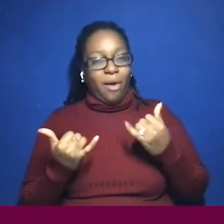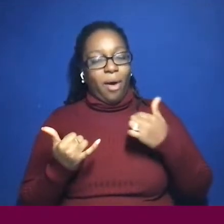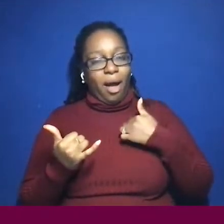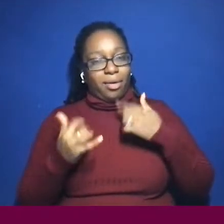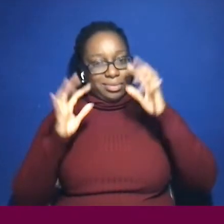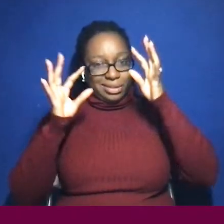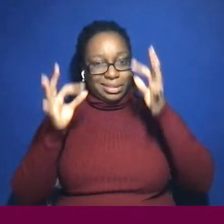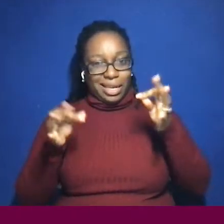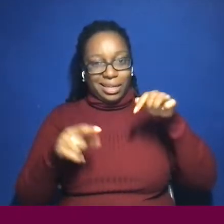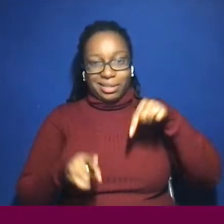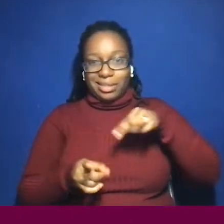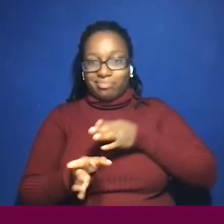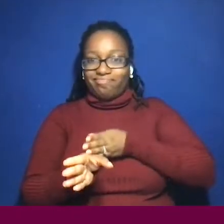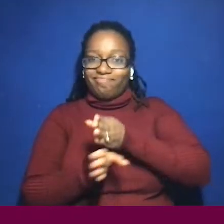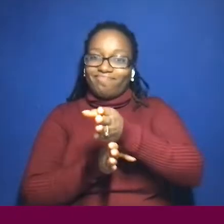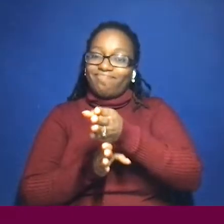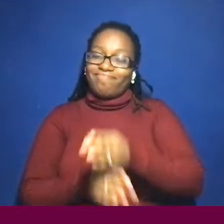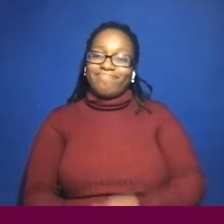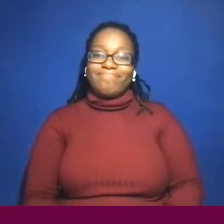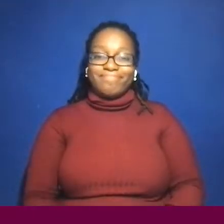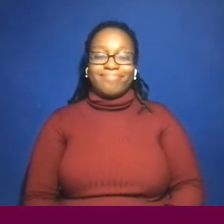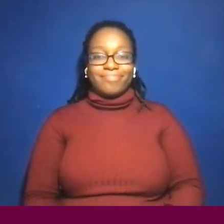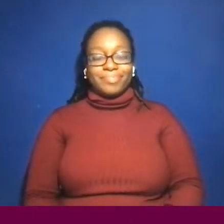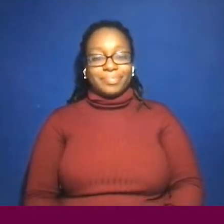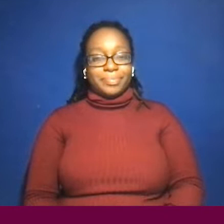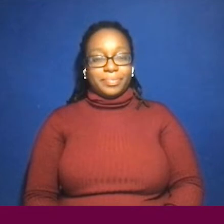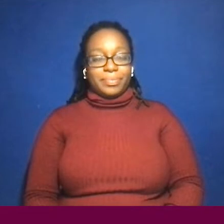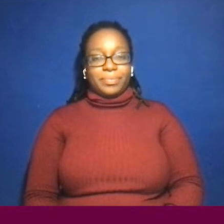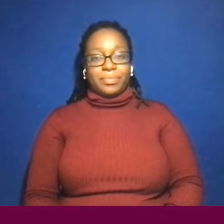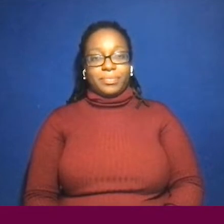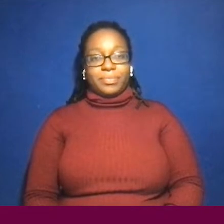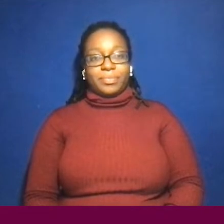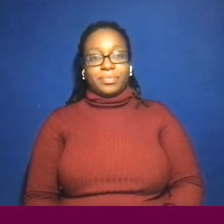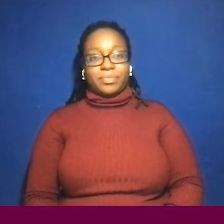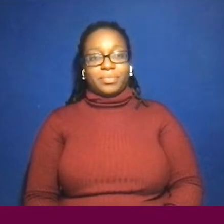That was the key turning point. Marcie Roth: